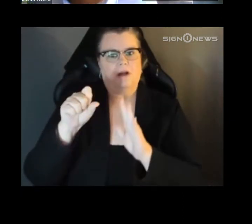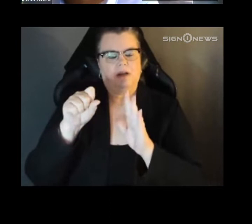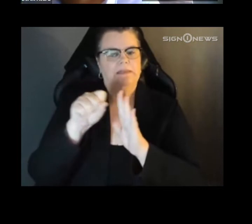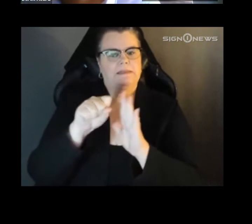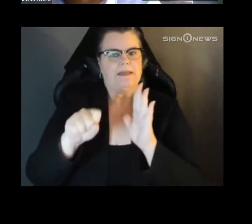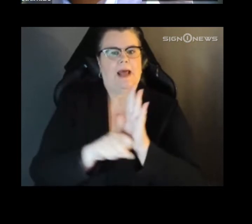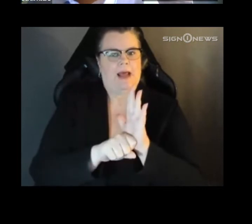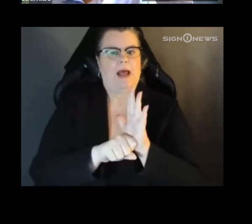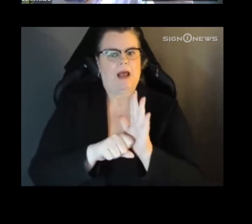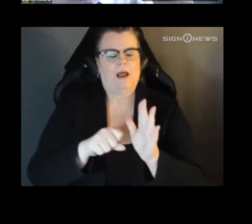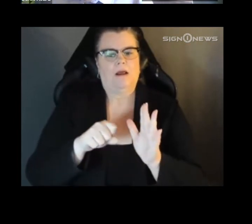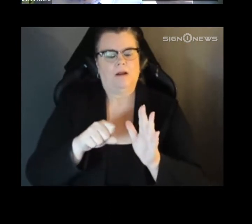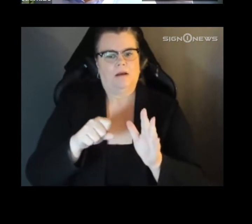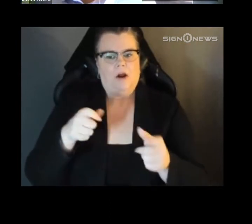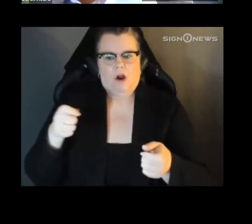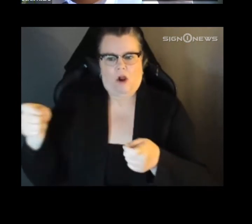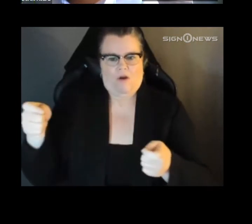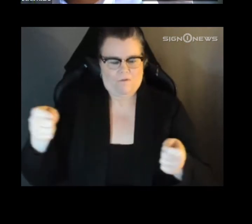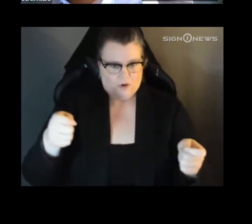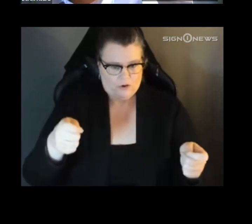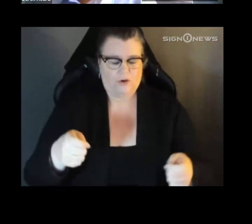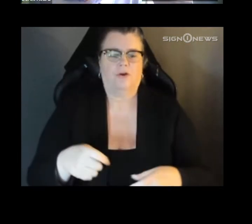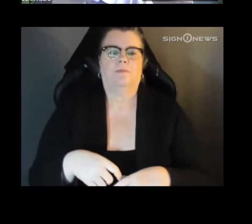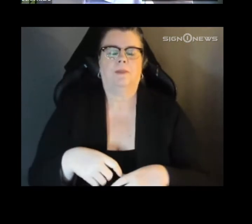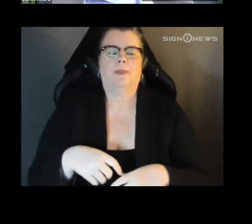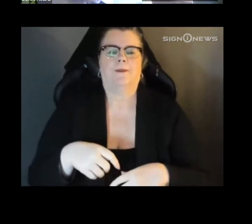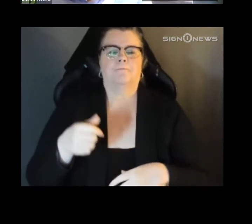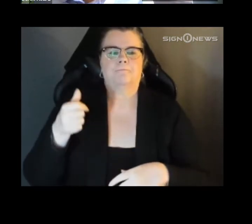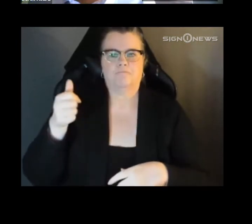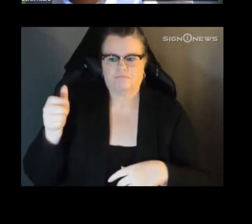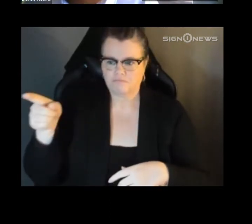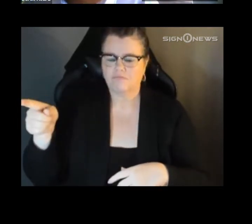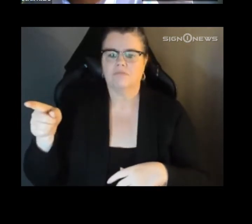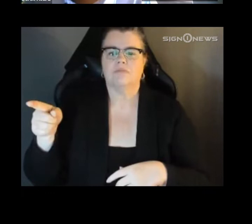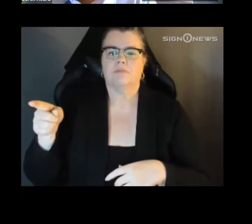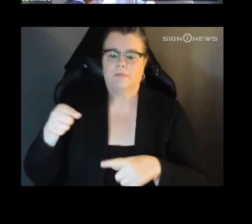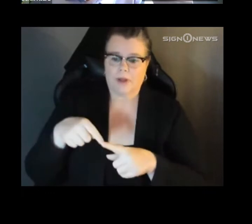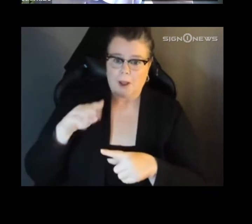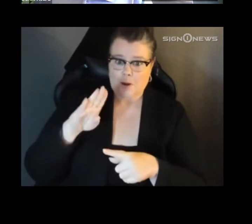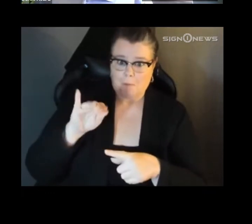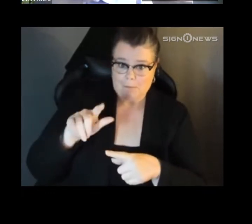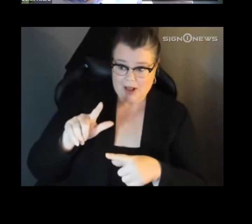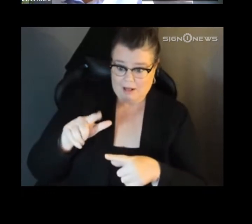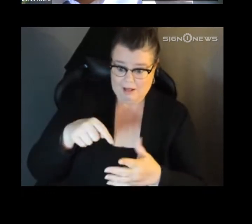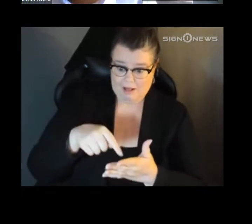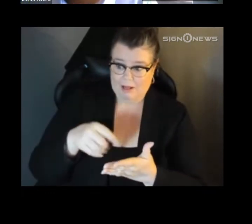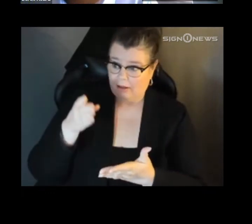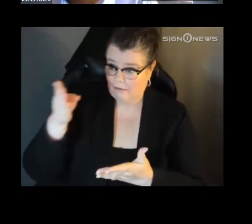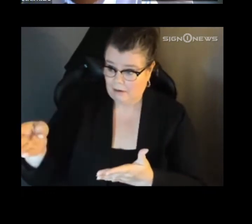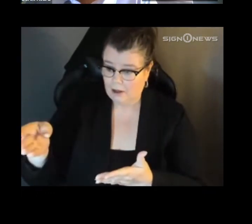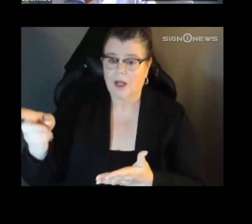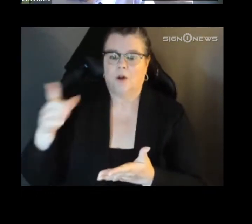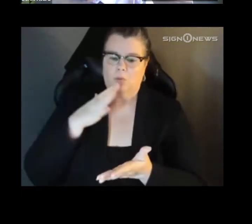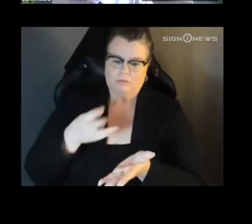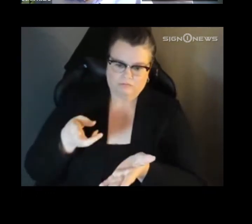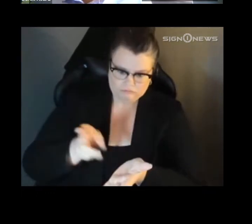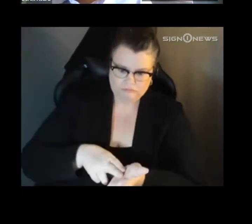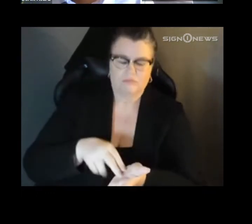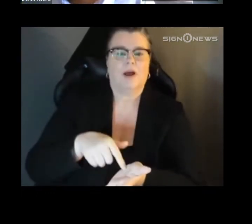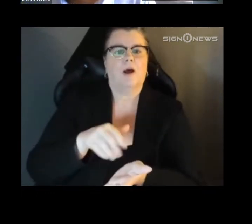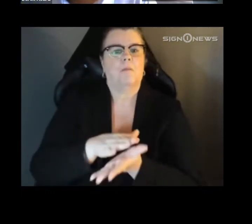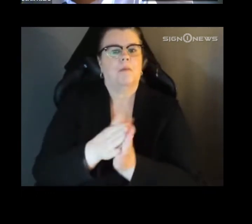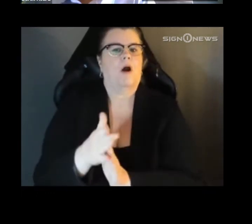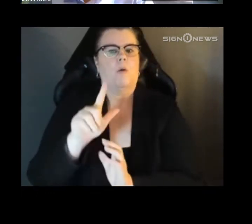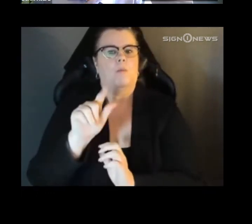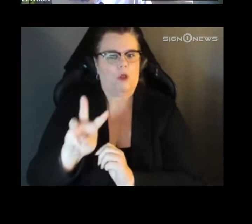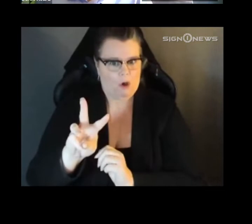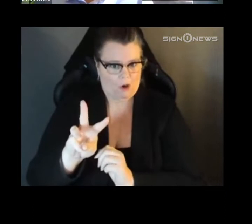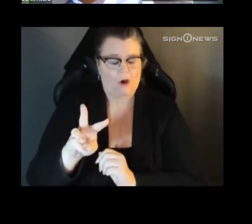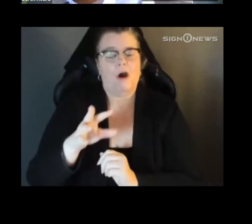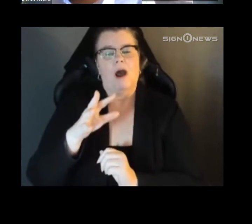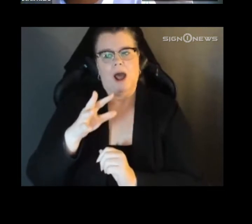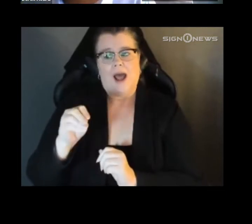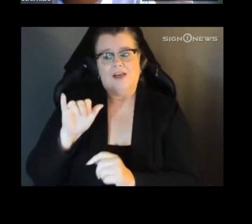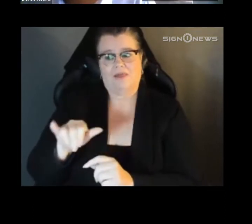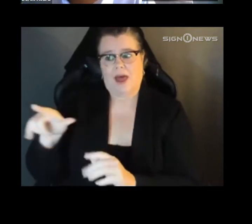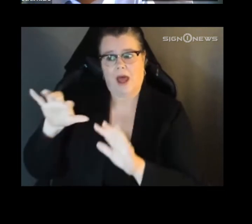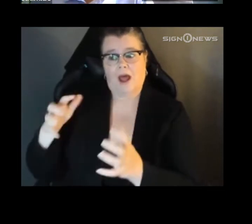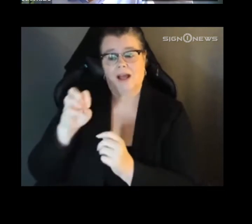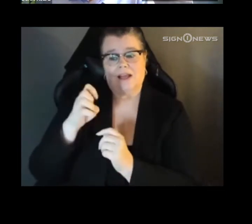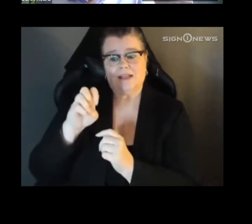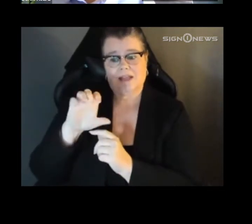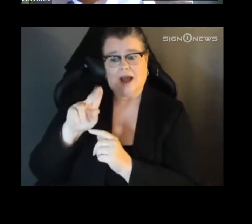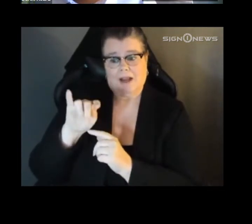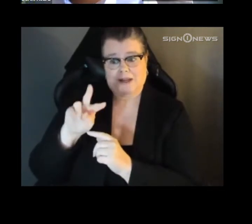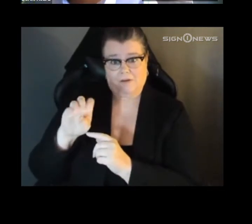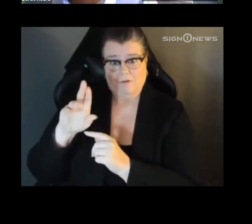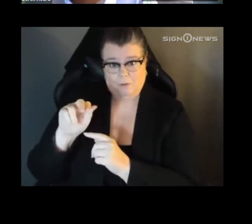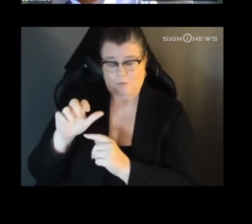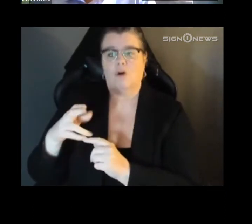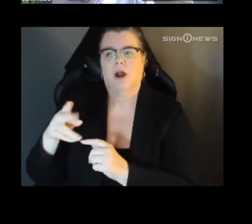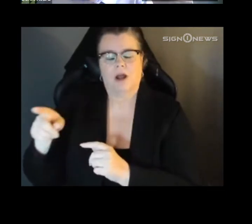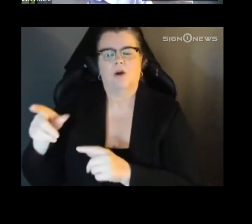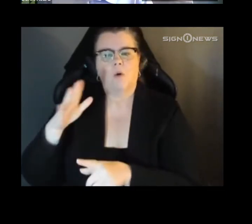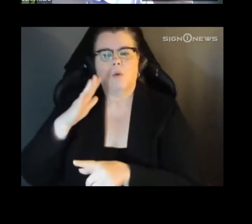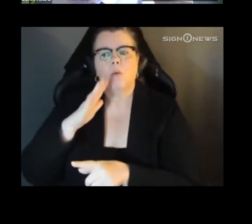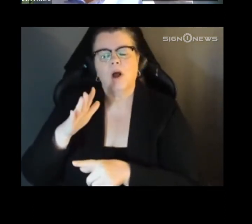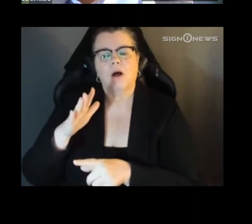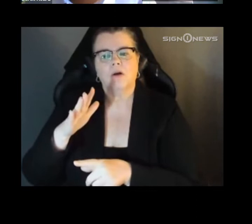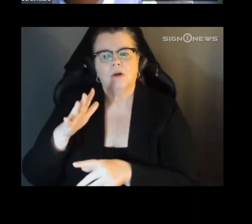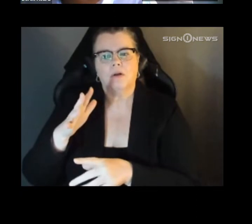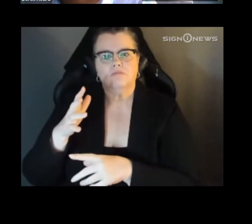sign bills and into law and then enforce enforce these laws they also Act as the commission